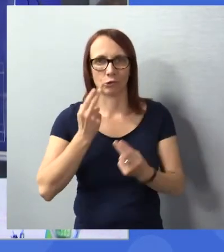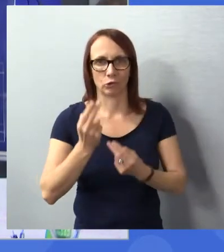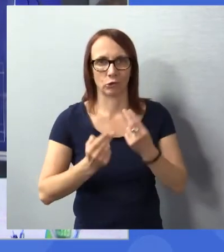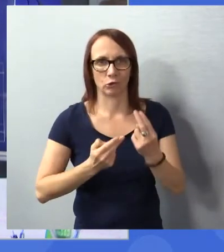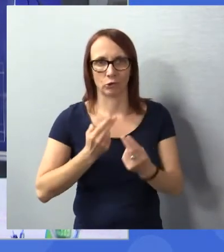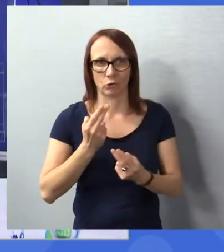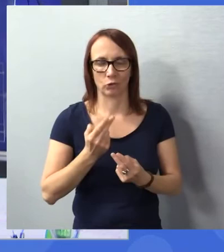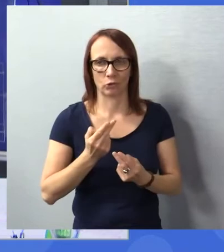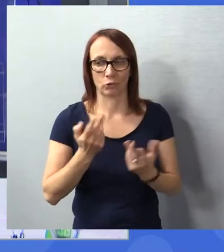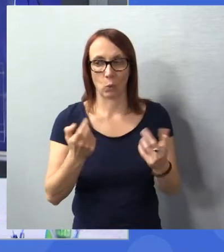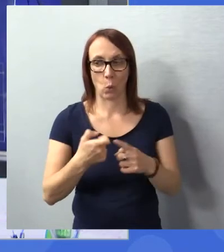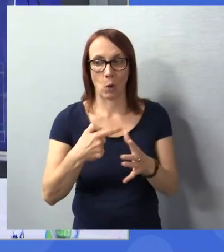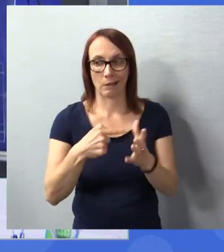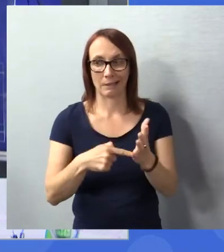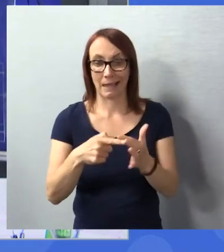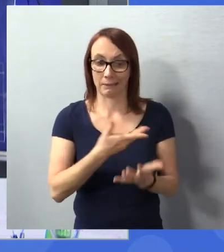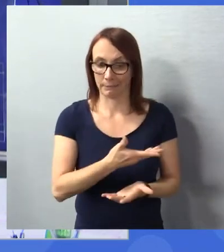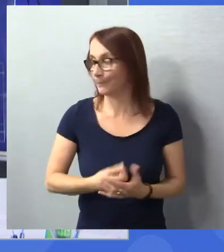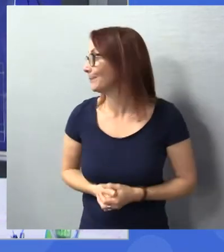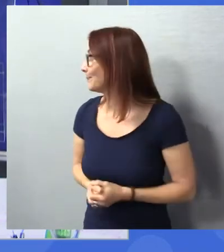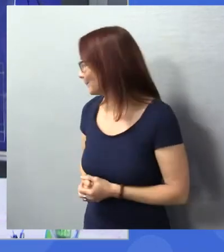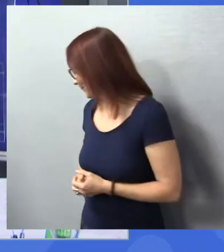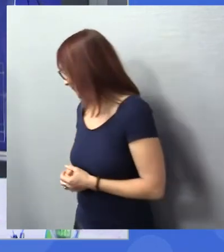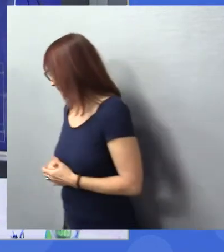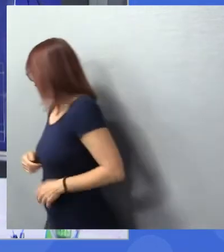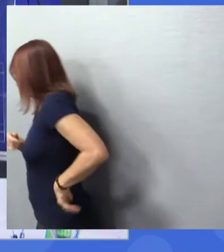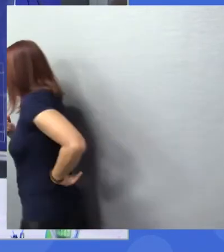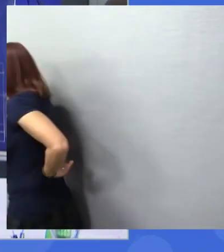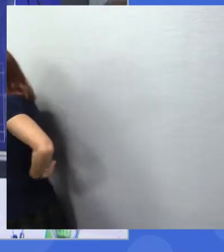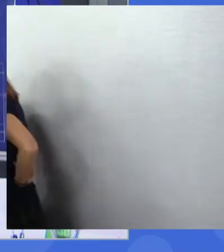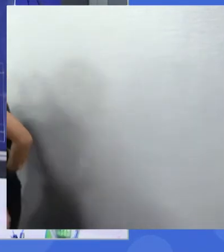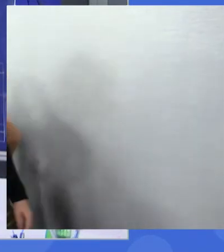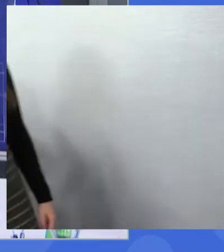I'm gonna hand over to you and thank you very much and again I think this morning